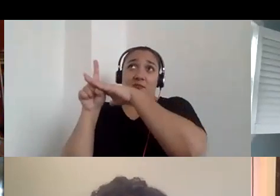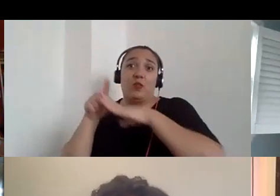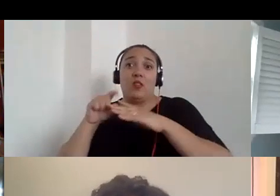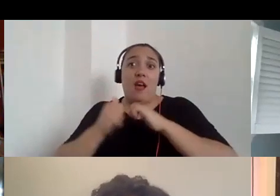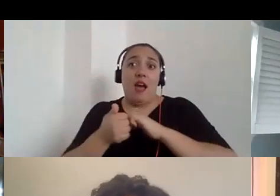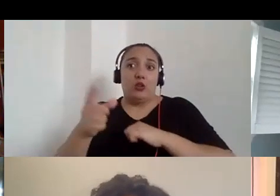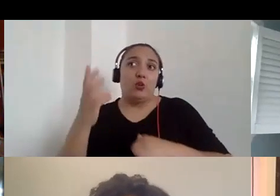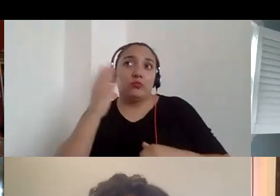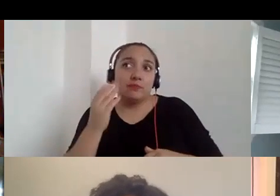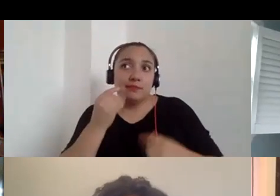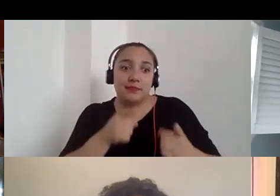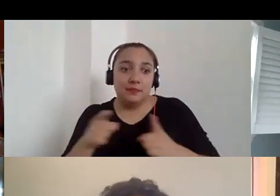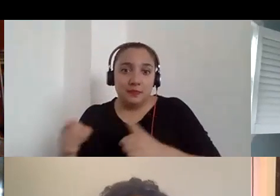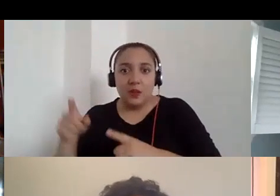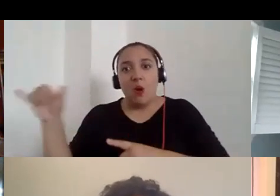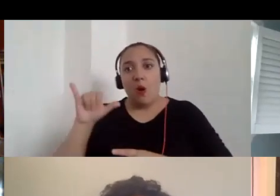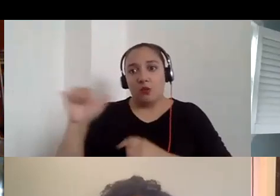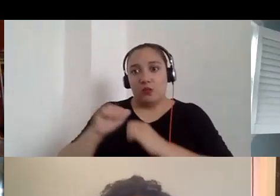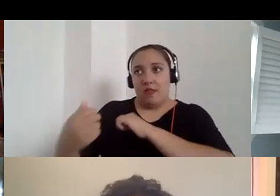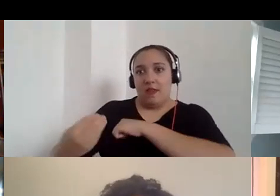maybe how that affects you on a visceral level.